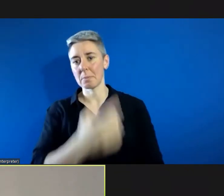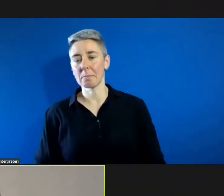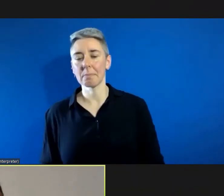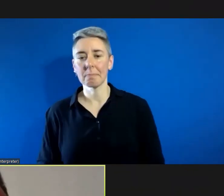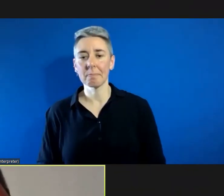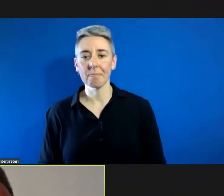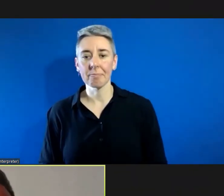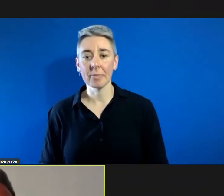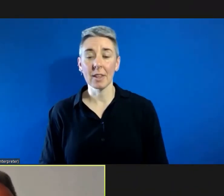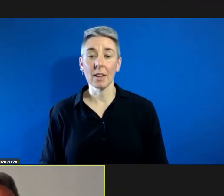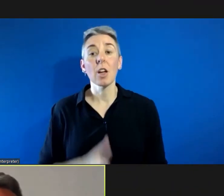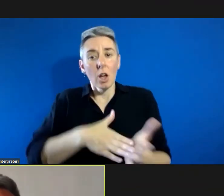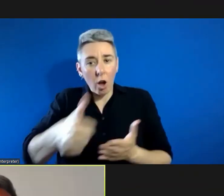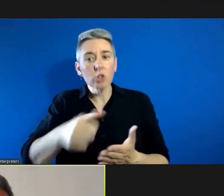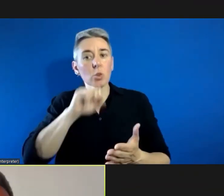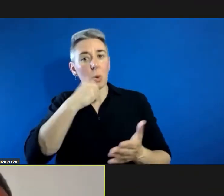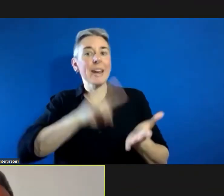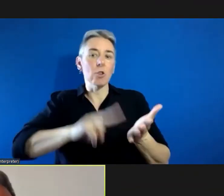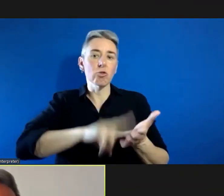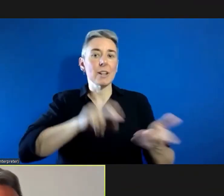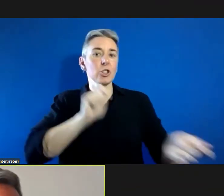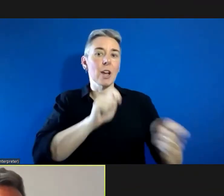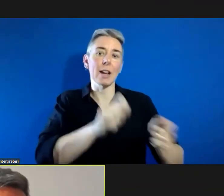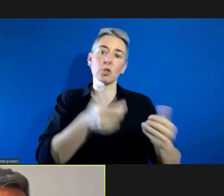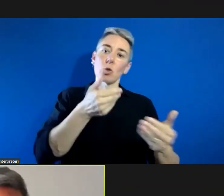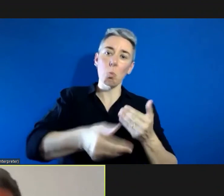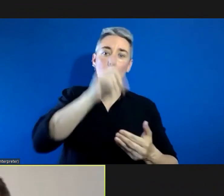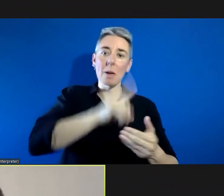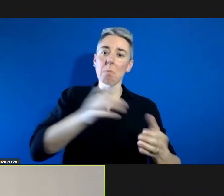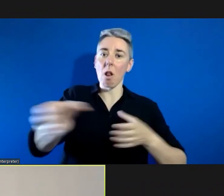The culture will change naturally, hopefully, all right, seems to be getting worse to be honest.